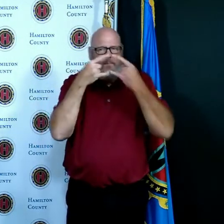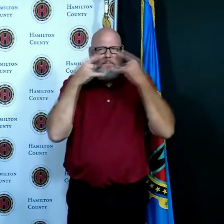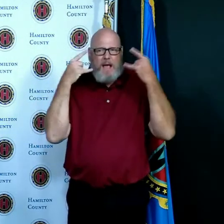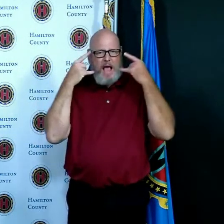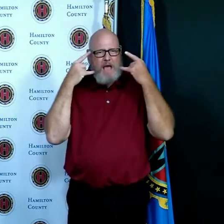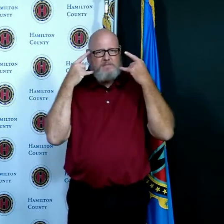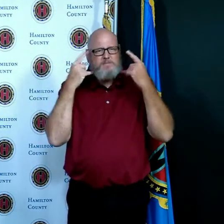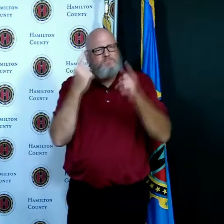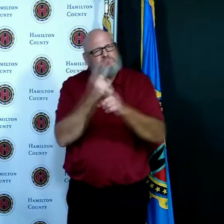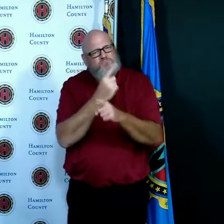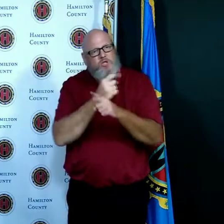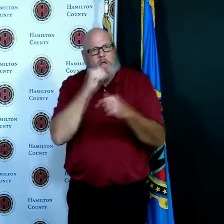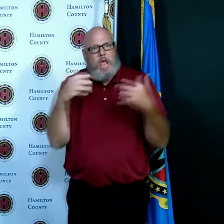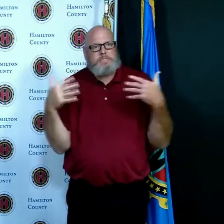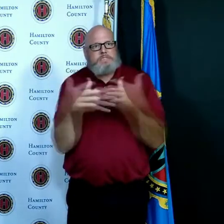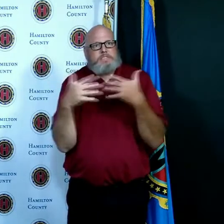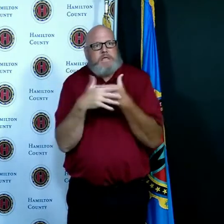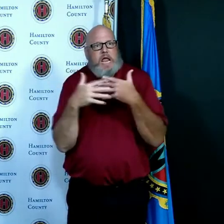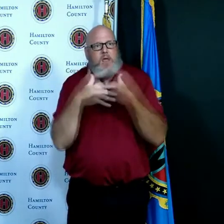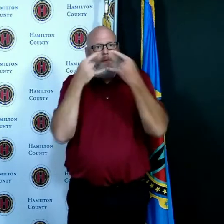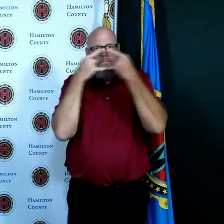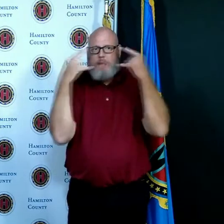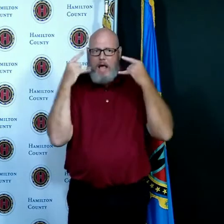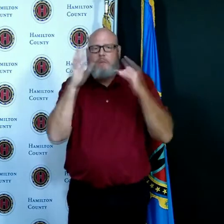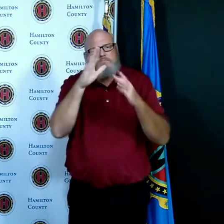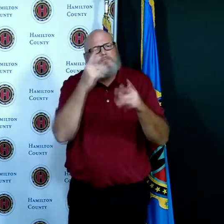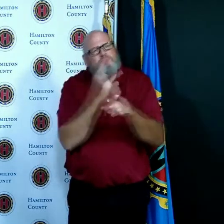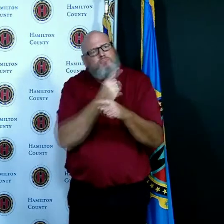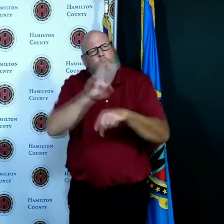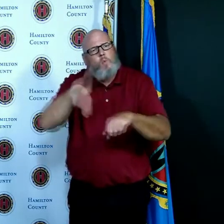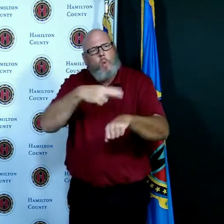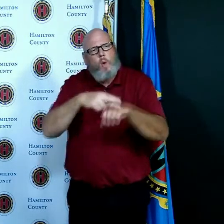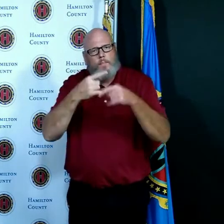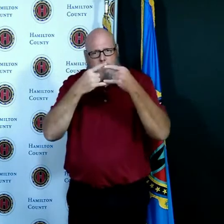Halloween is a holiday of creativity I'm asking families to get creative